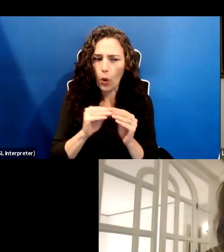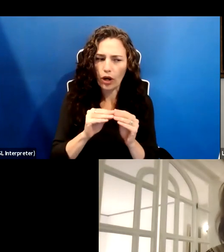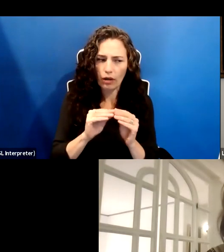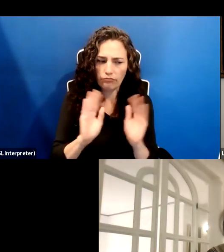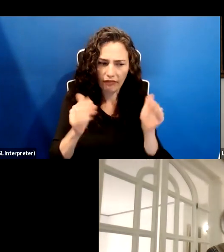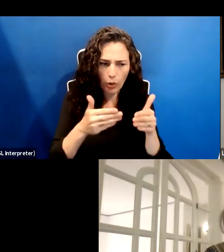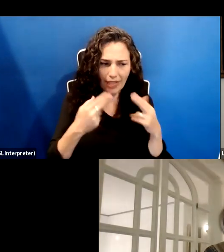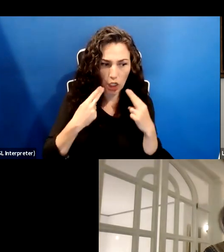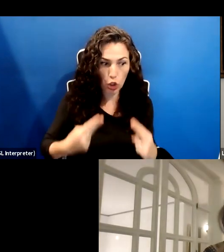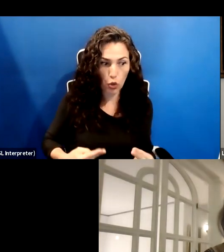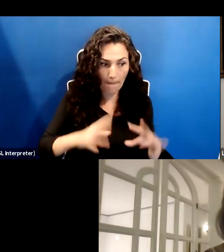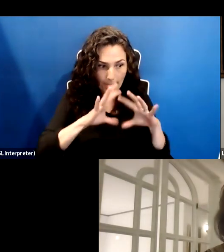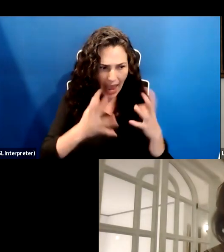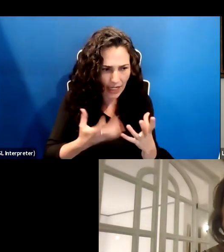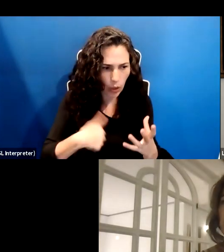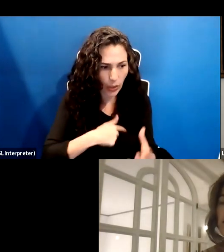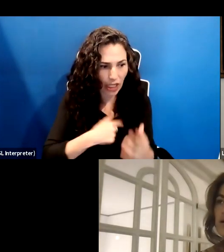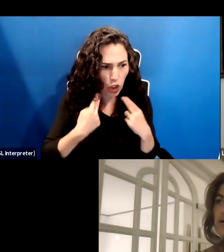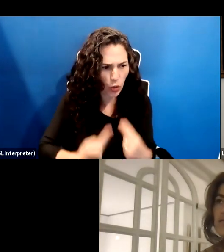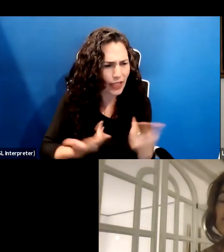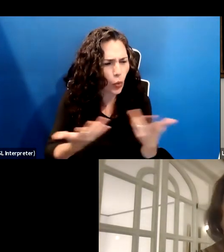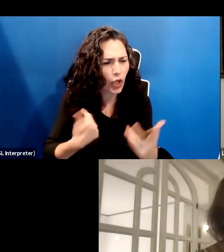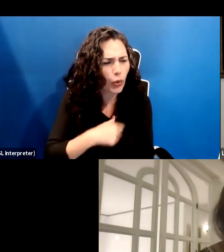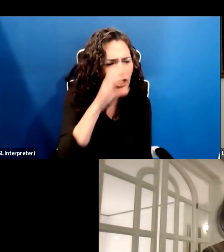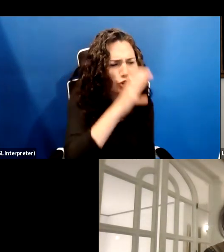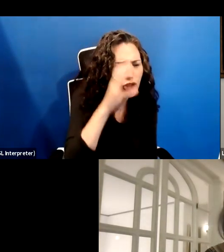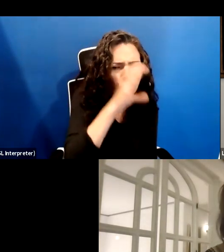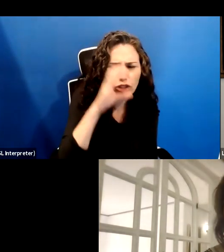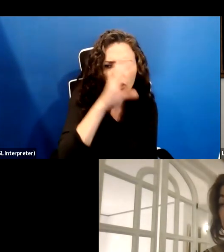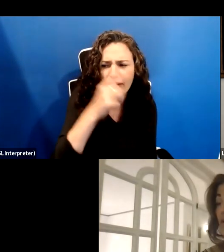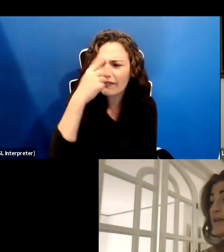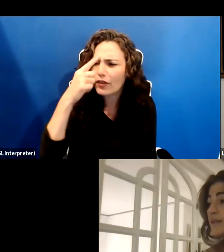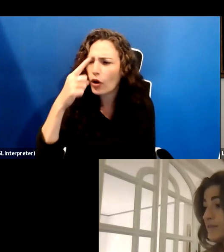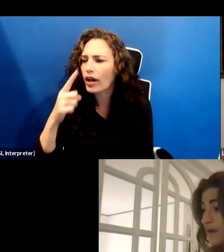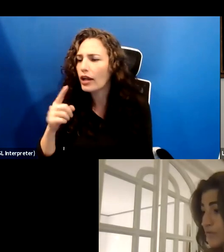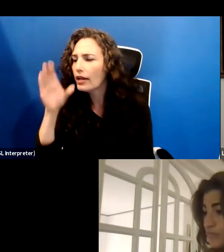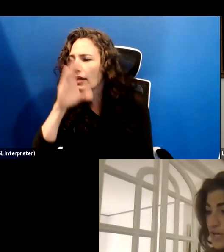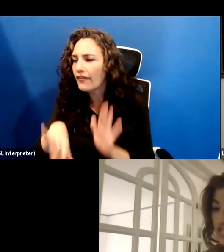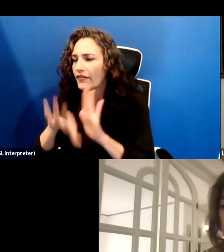And how, finding community, finding that kind of friendship